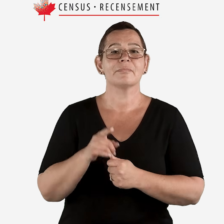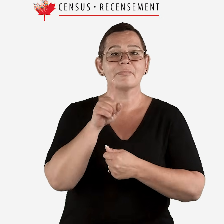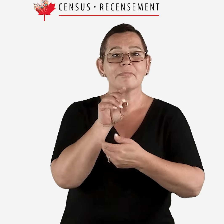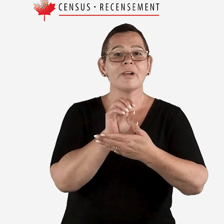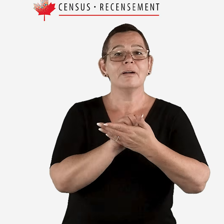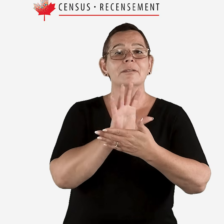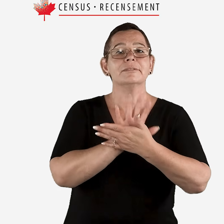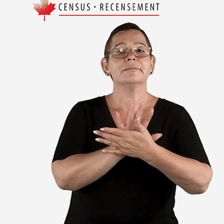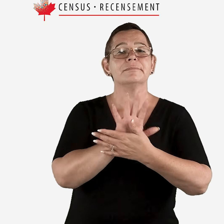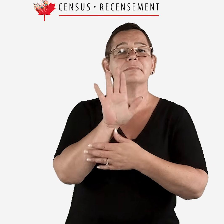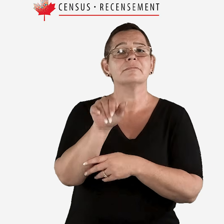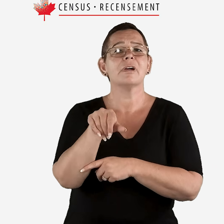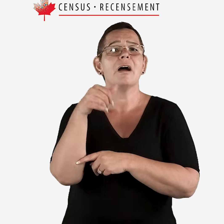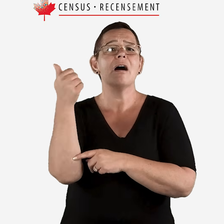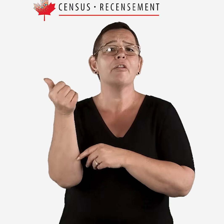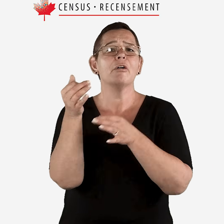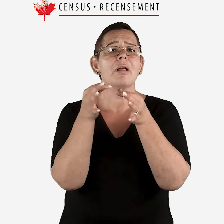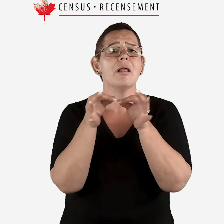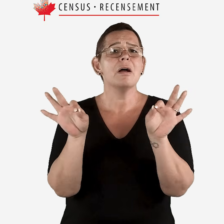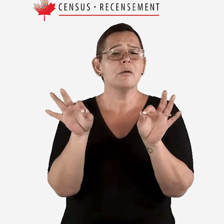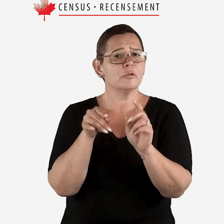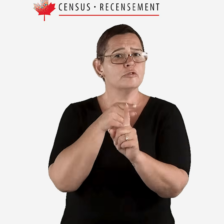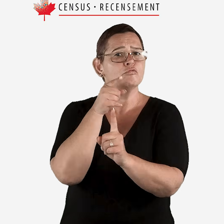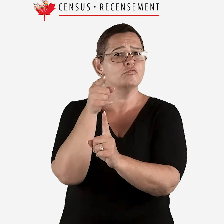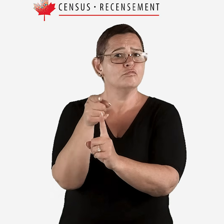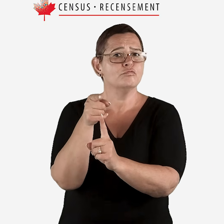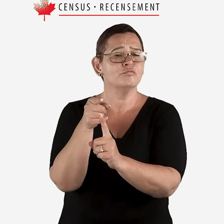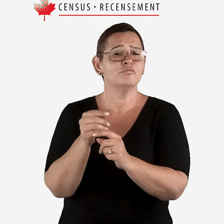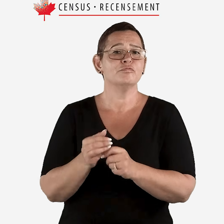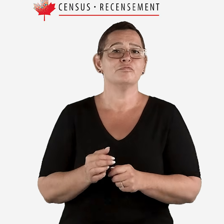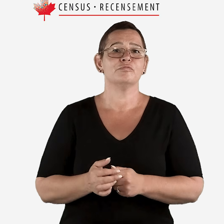Write-in field: Other language—specify